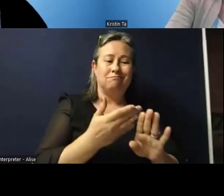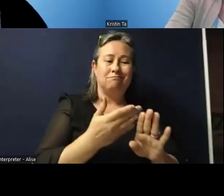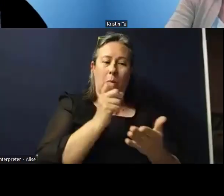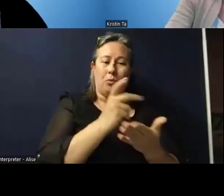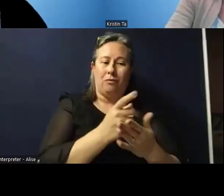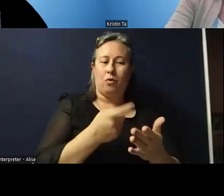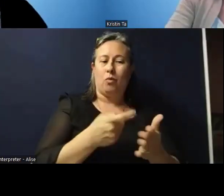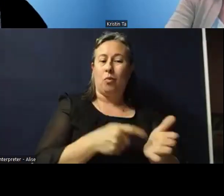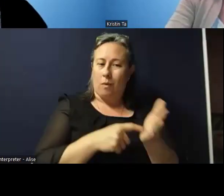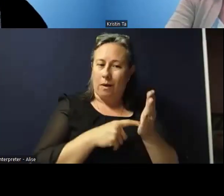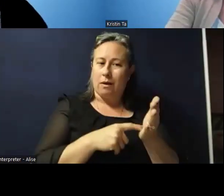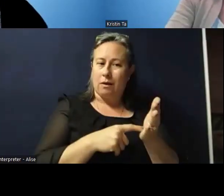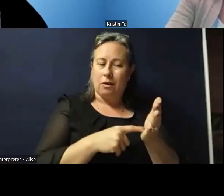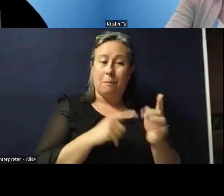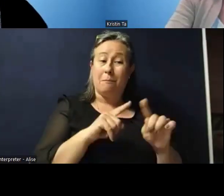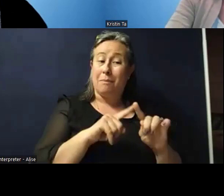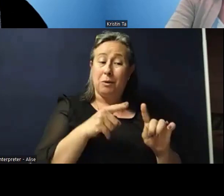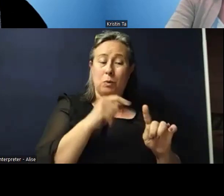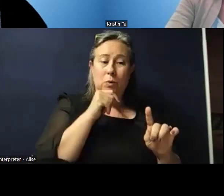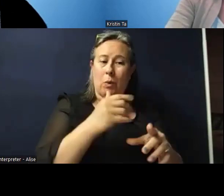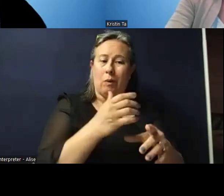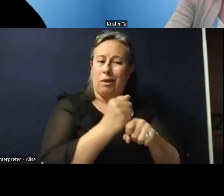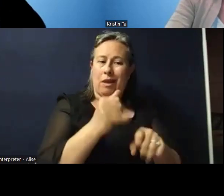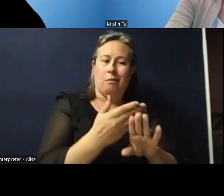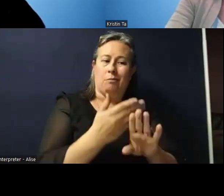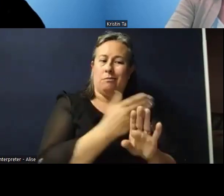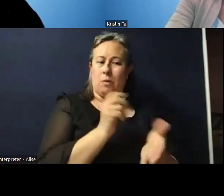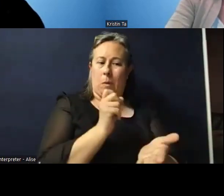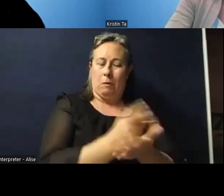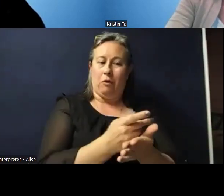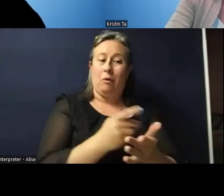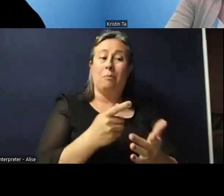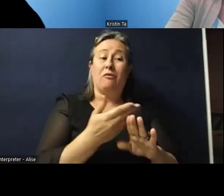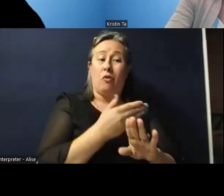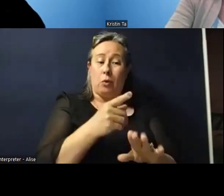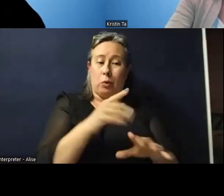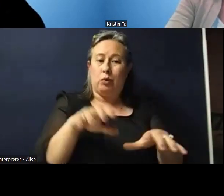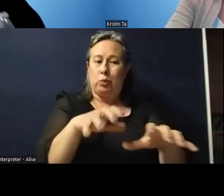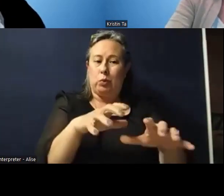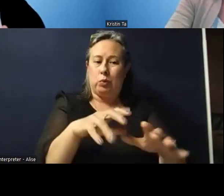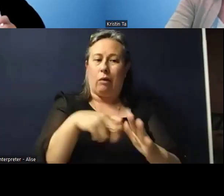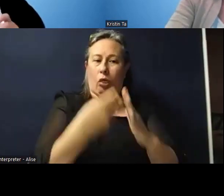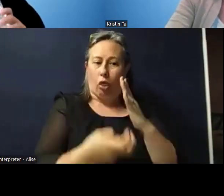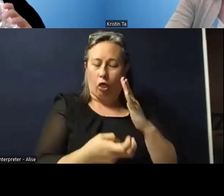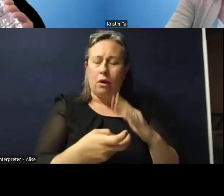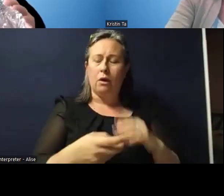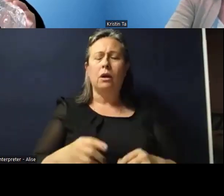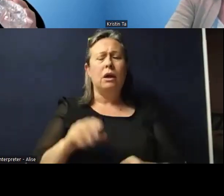and you don't obtain it prior to doing so. NIH is not obligated,